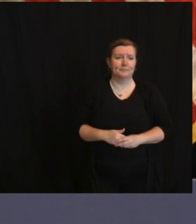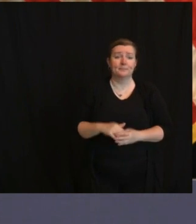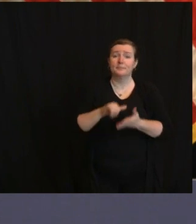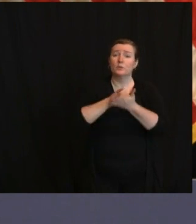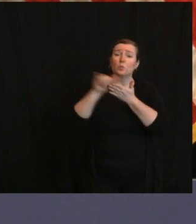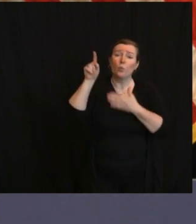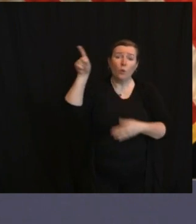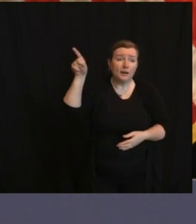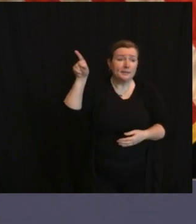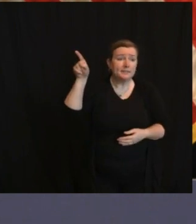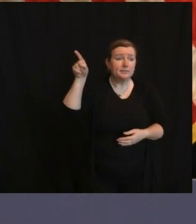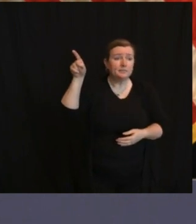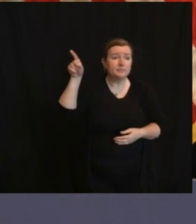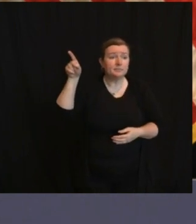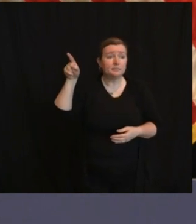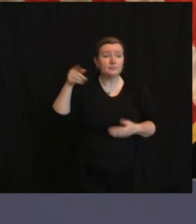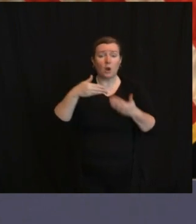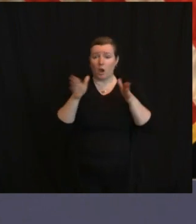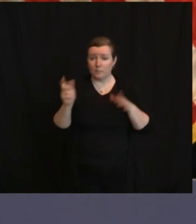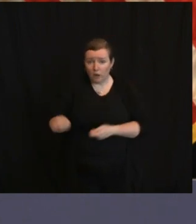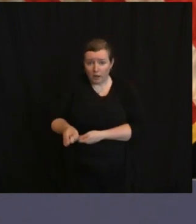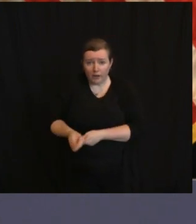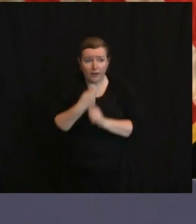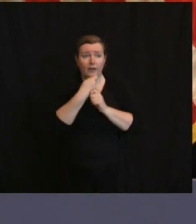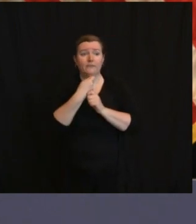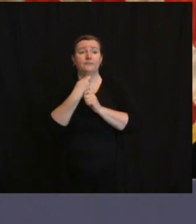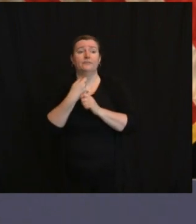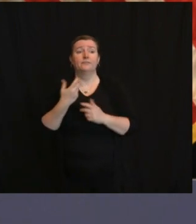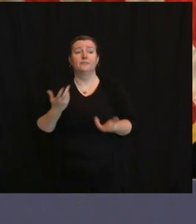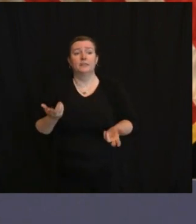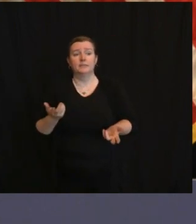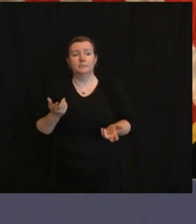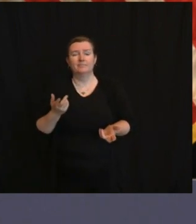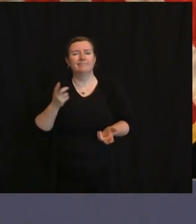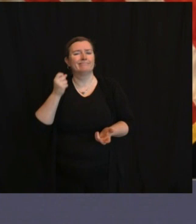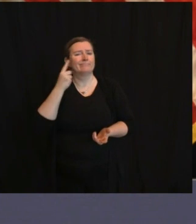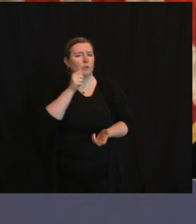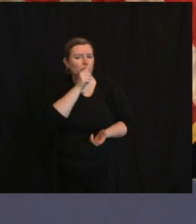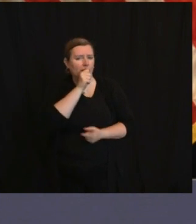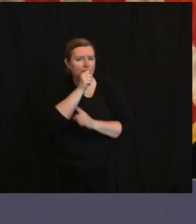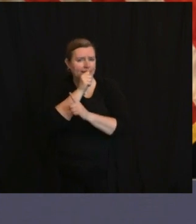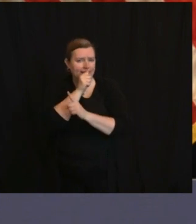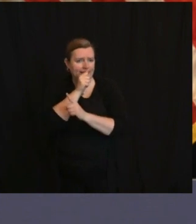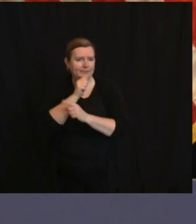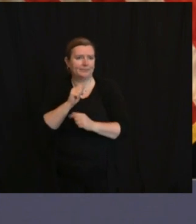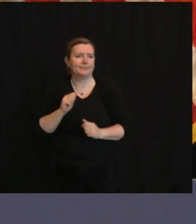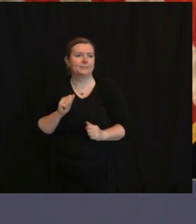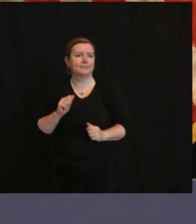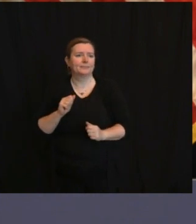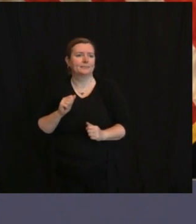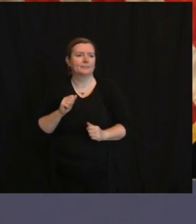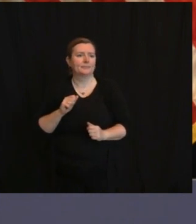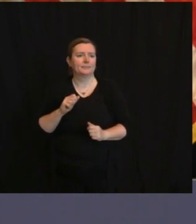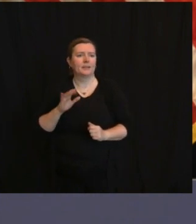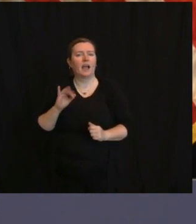WILL LOOK AT THAT, MATT AND I WILL TALK ABOUT IT LATER. MATT, TELL ME IF YOU DISAGREE. IN NEW YORK WHEN THEY OPENED